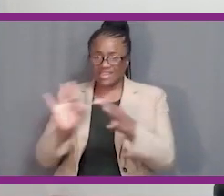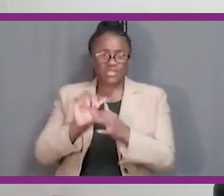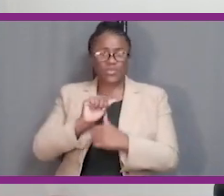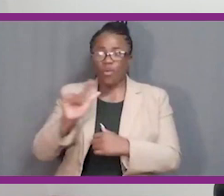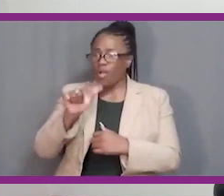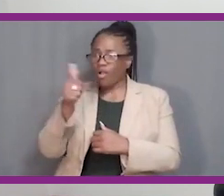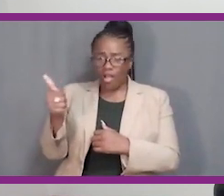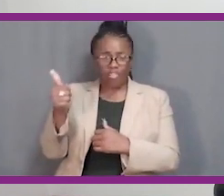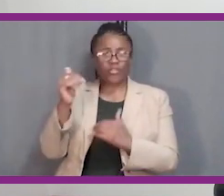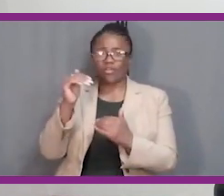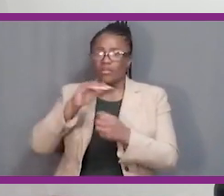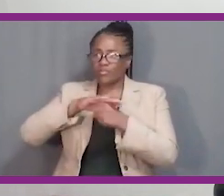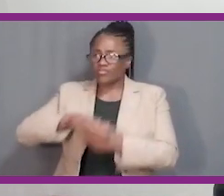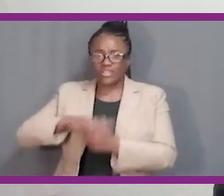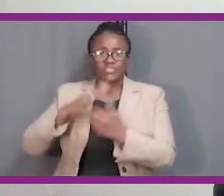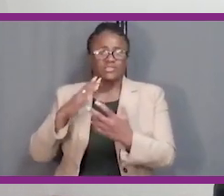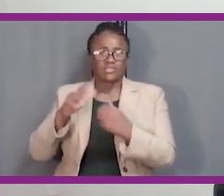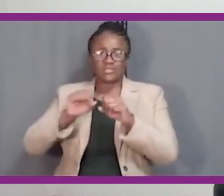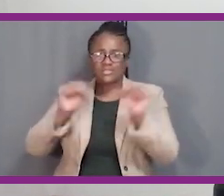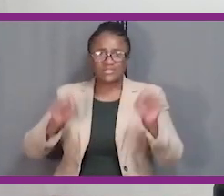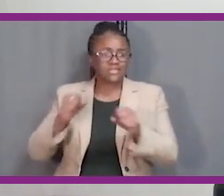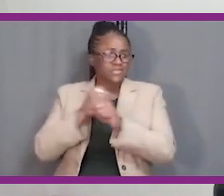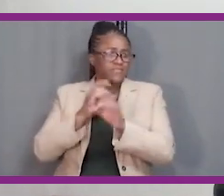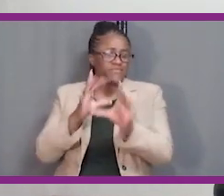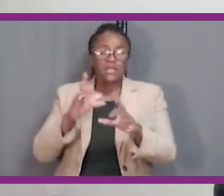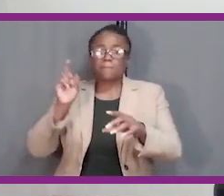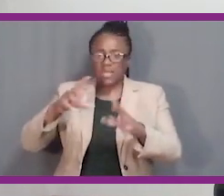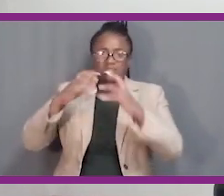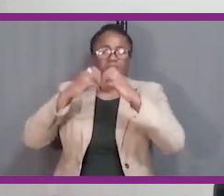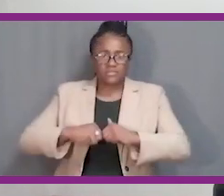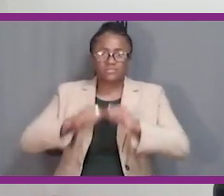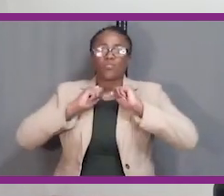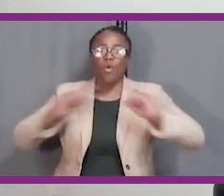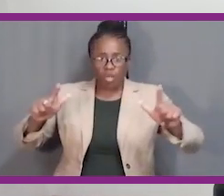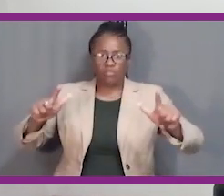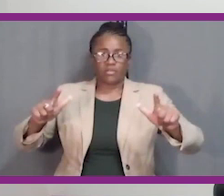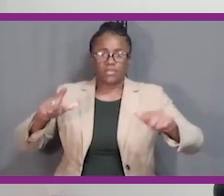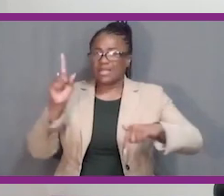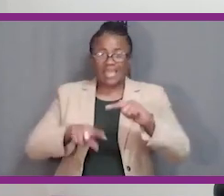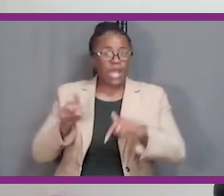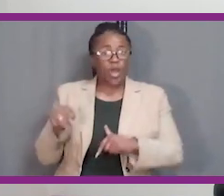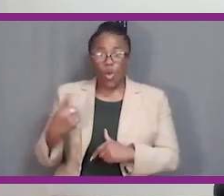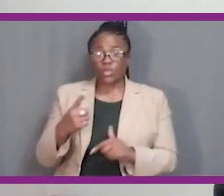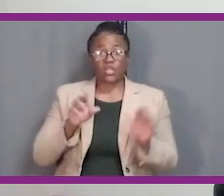can't just be that we only focus on ableism or abled supremacy, we have to also look at white